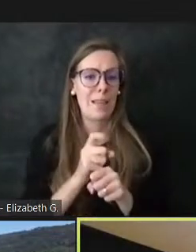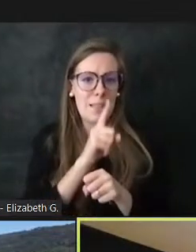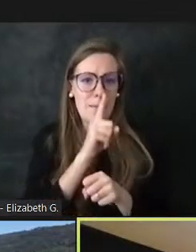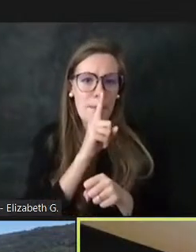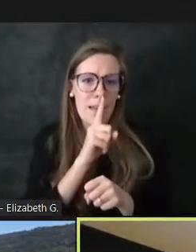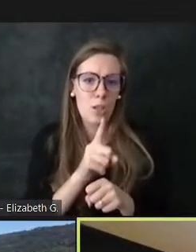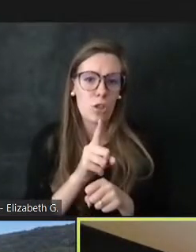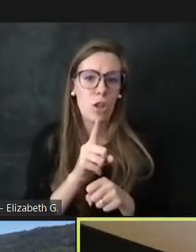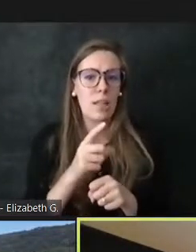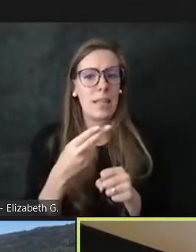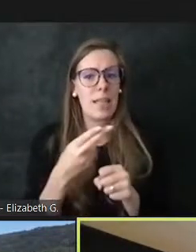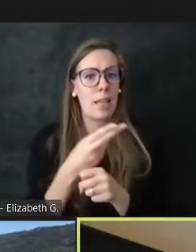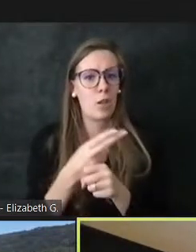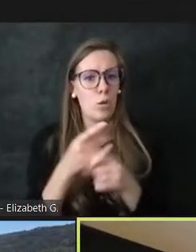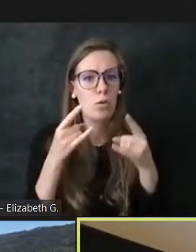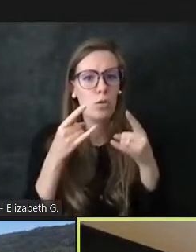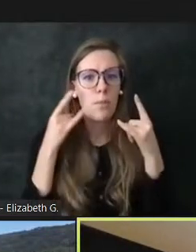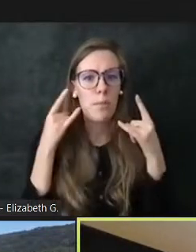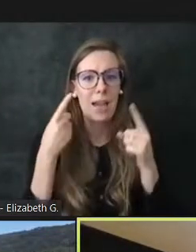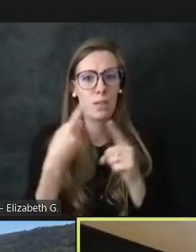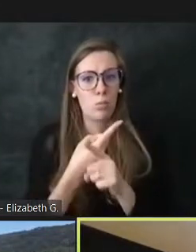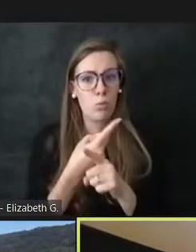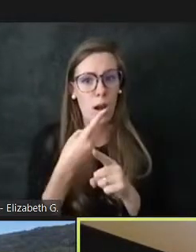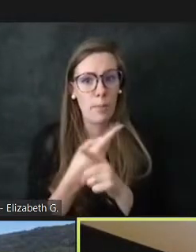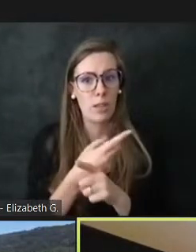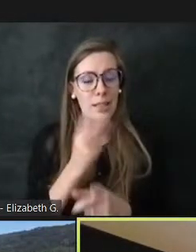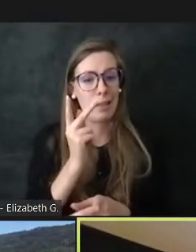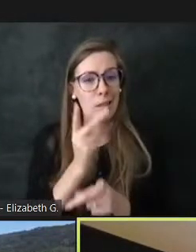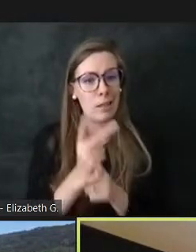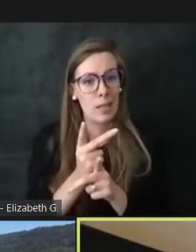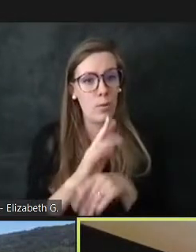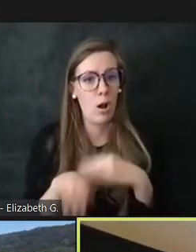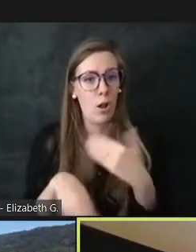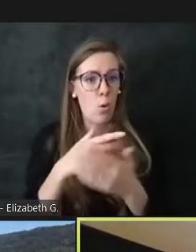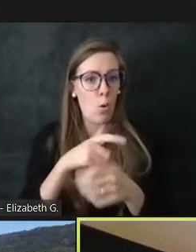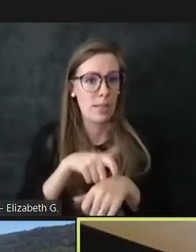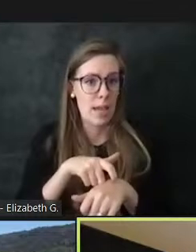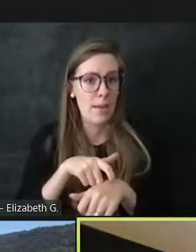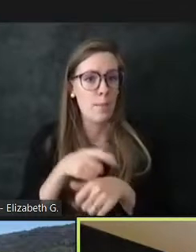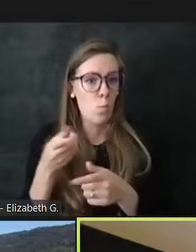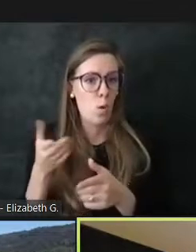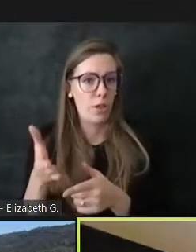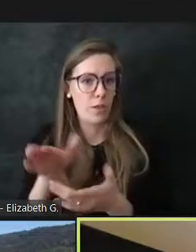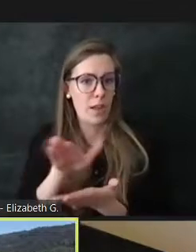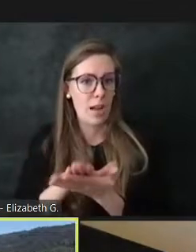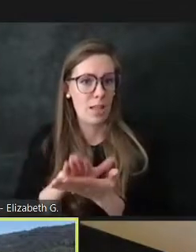Make sure they keep it on all the time when they go to school. Thank you.